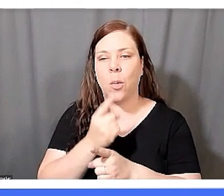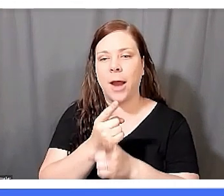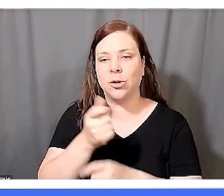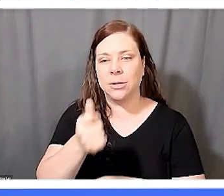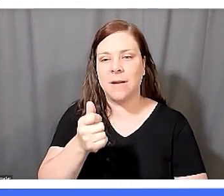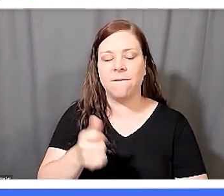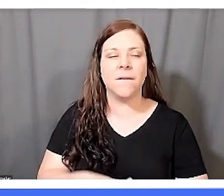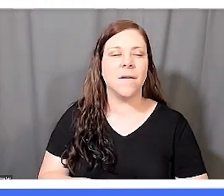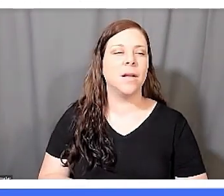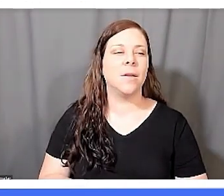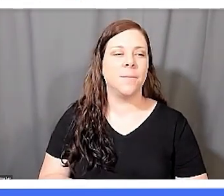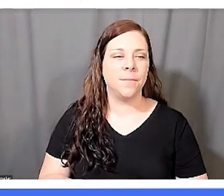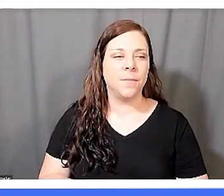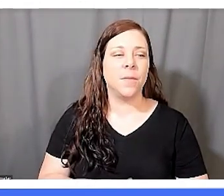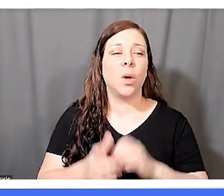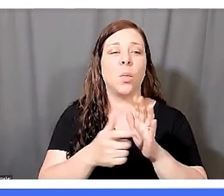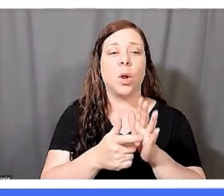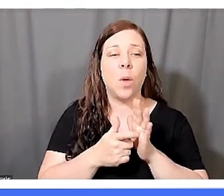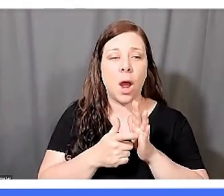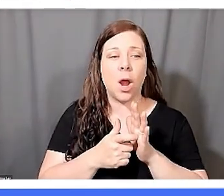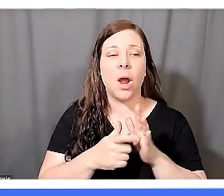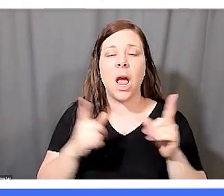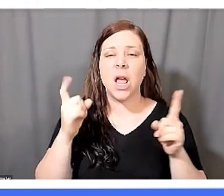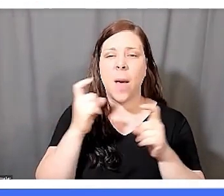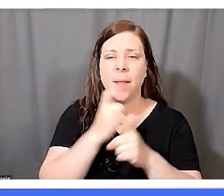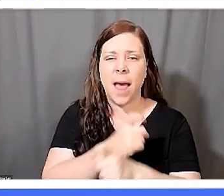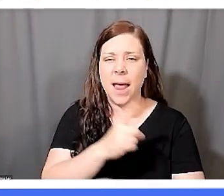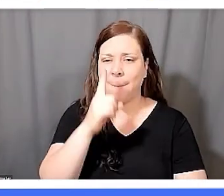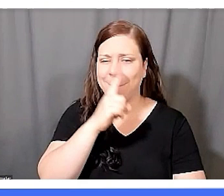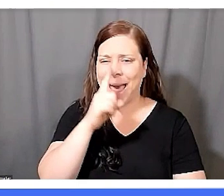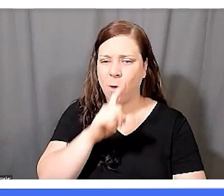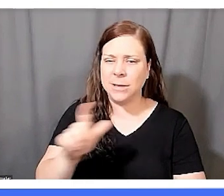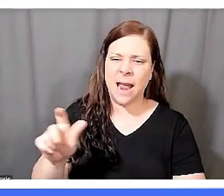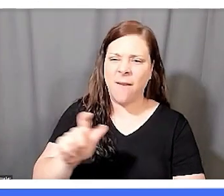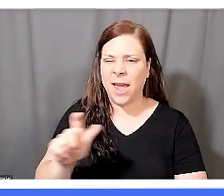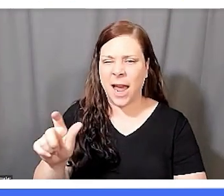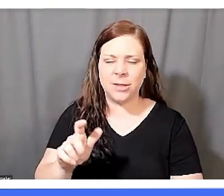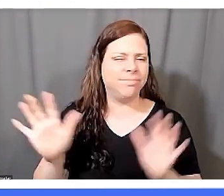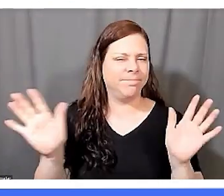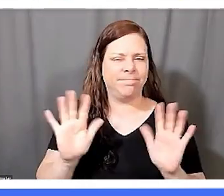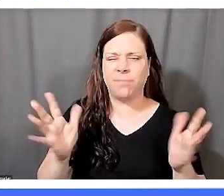Requiring complicated mouse navigation, you want to keep it simple. You don't want to have it probably